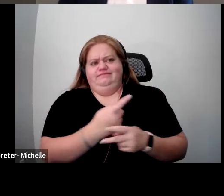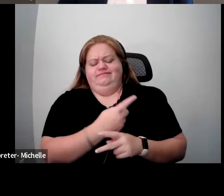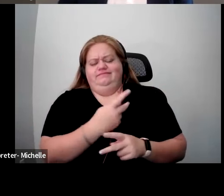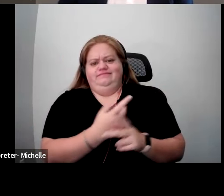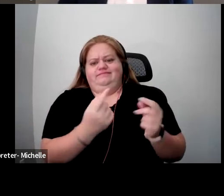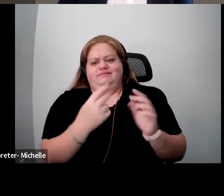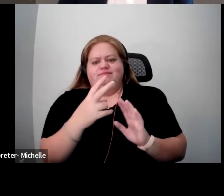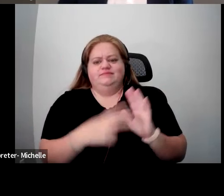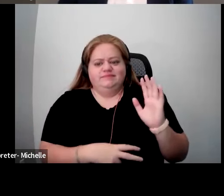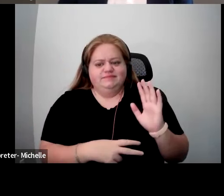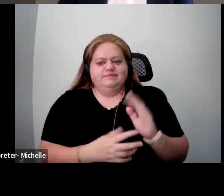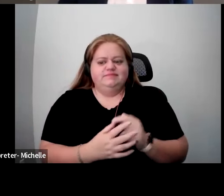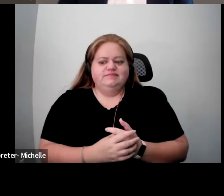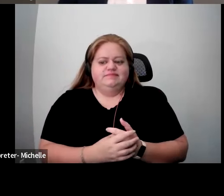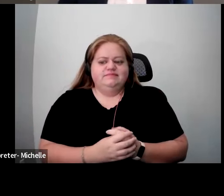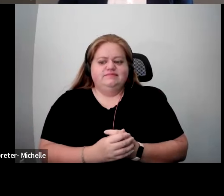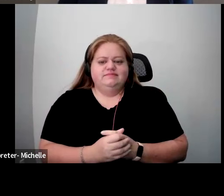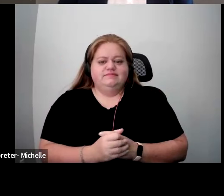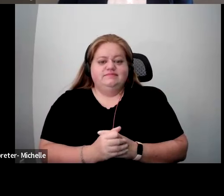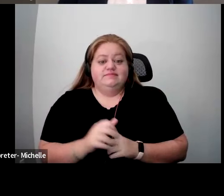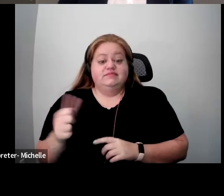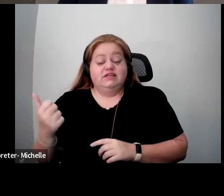I think another option would be to try